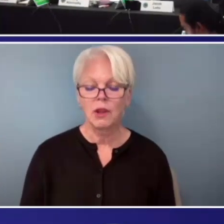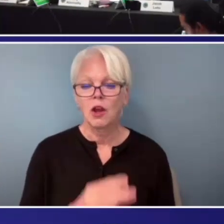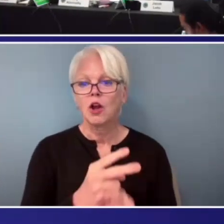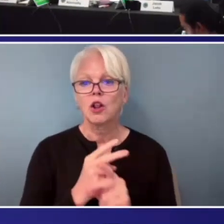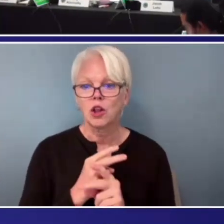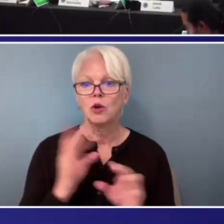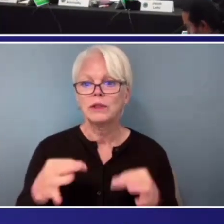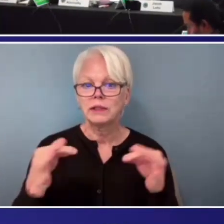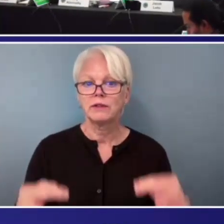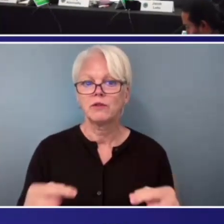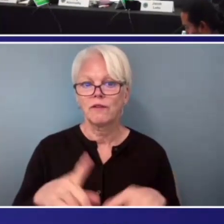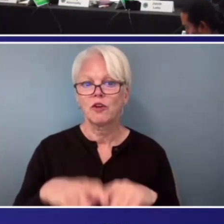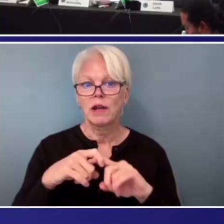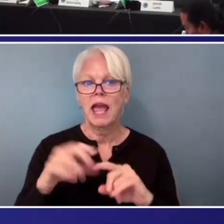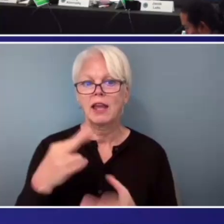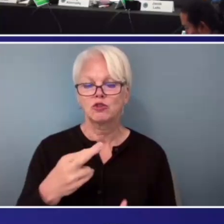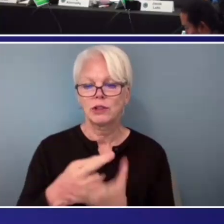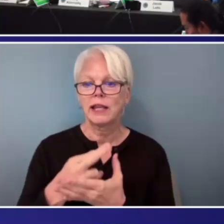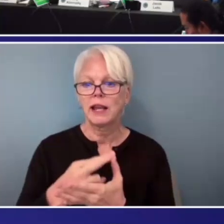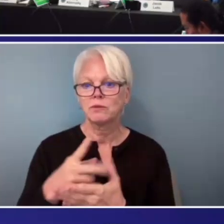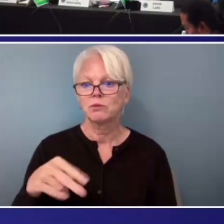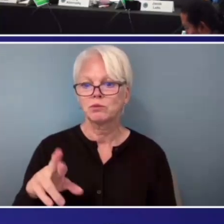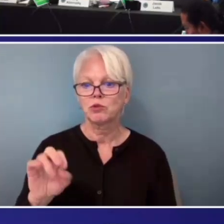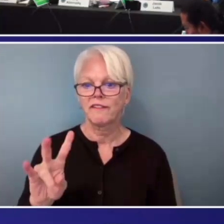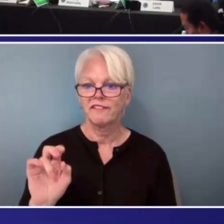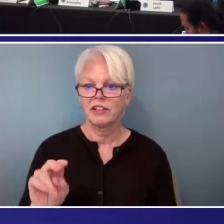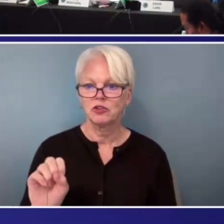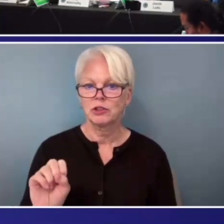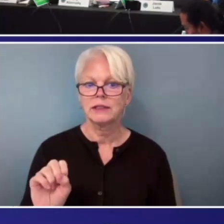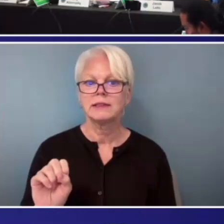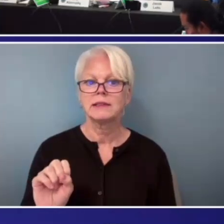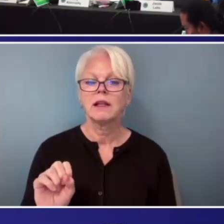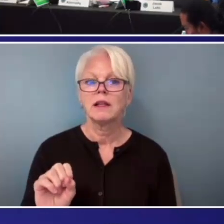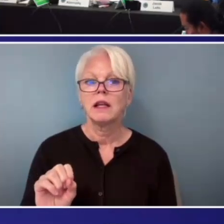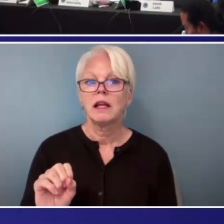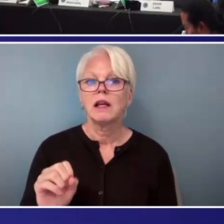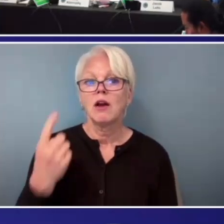forbearance and rehabilitation provisions. And just so you know, for the next session,